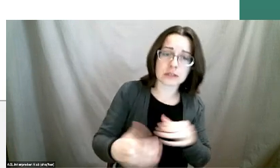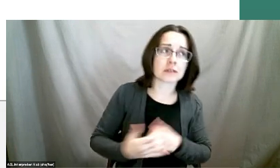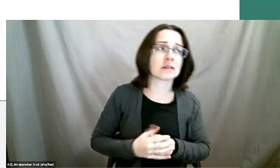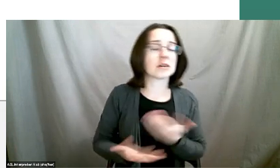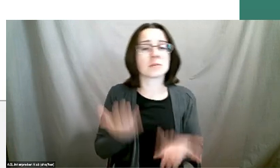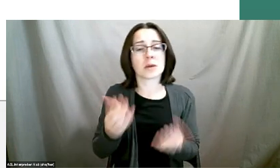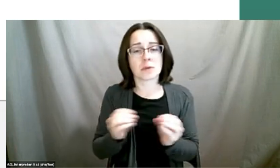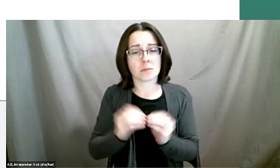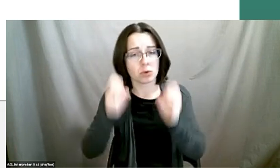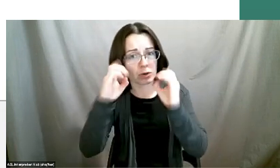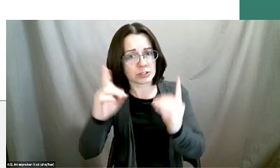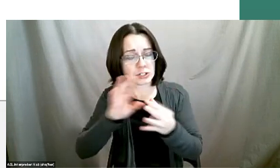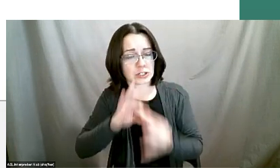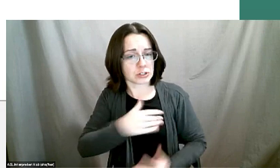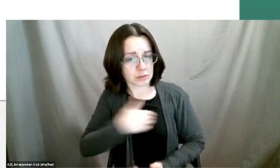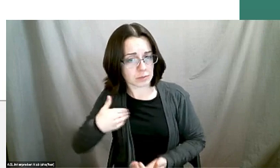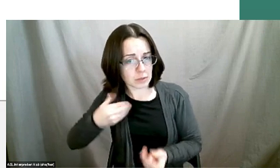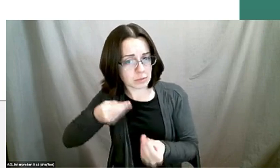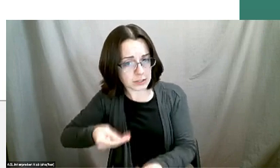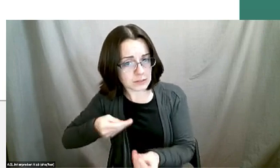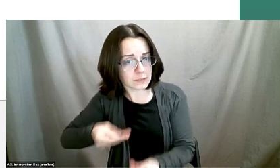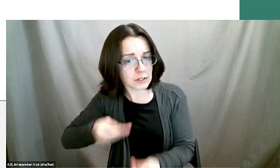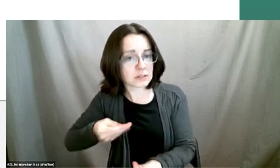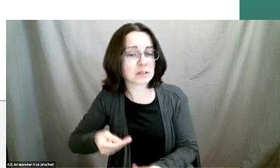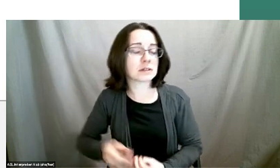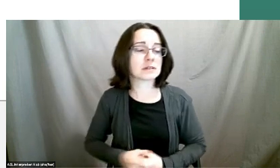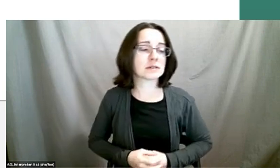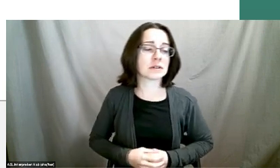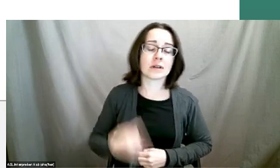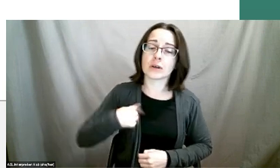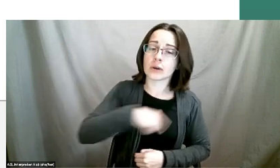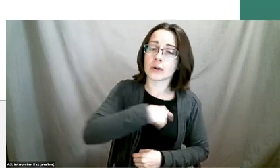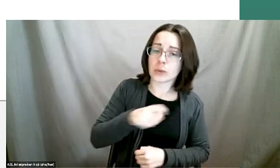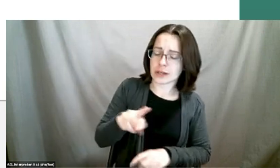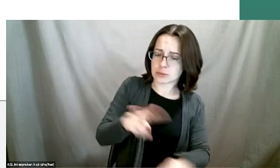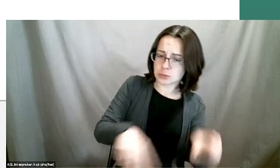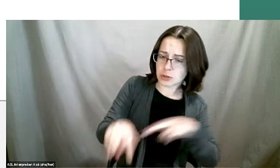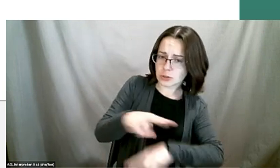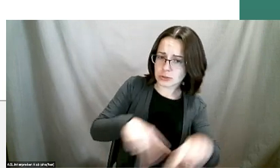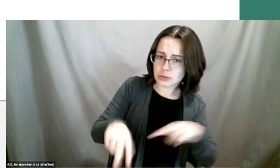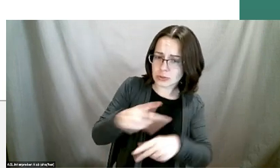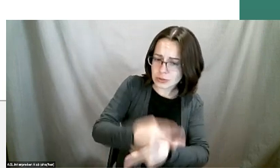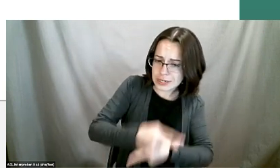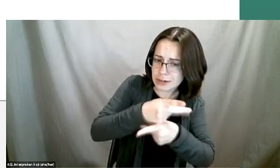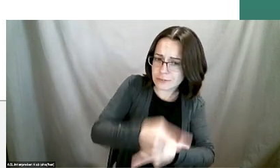We need to be monitoring more carefully mood and risk for postpartum depression.